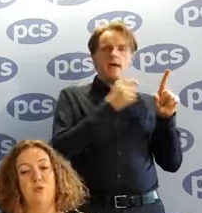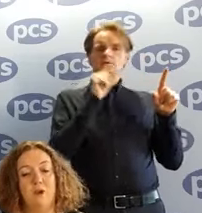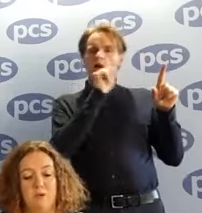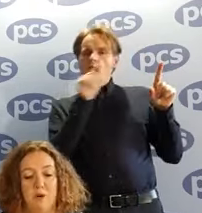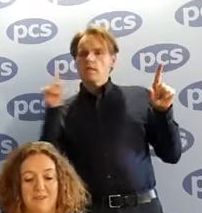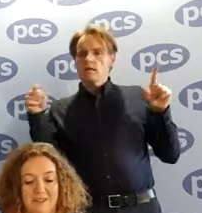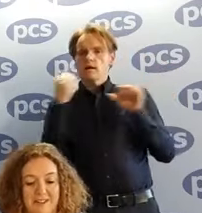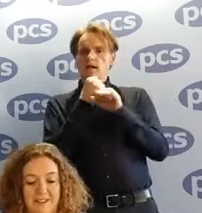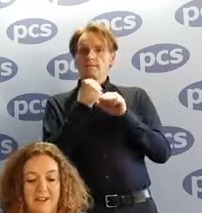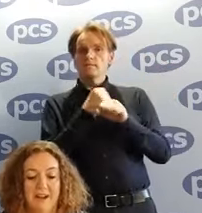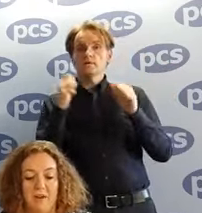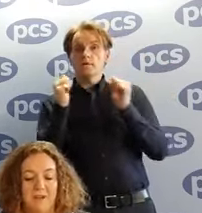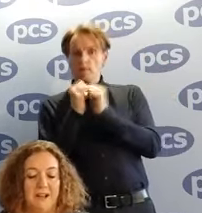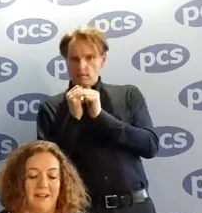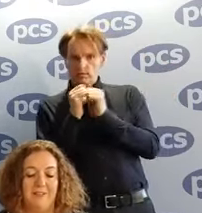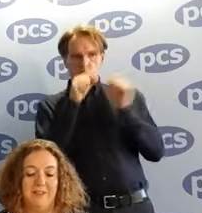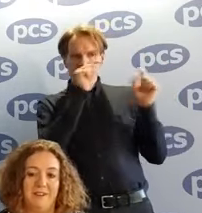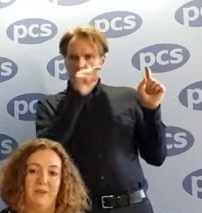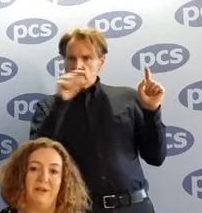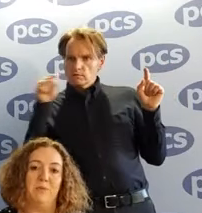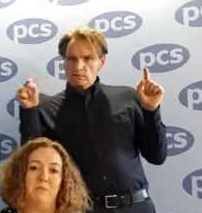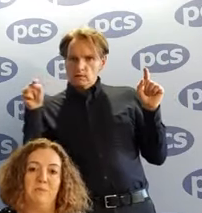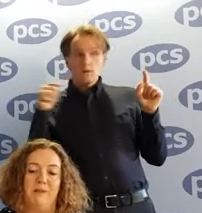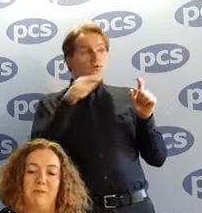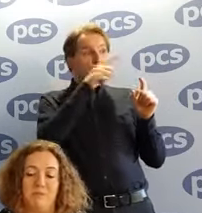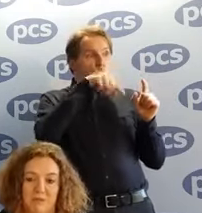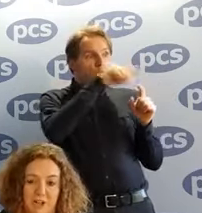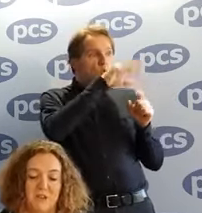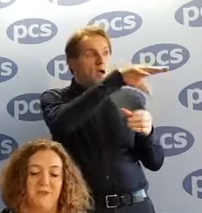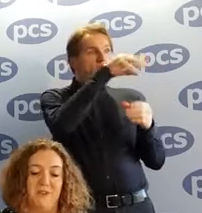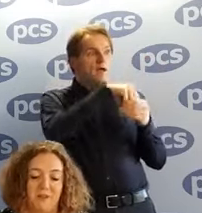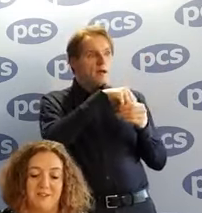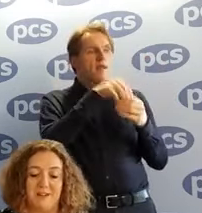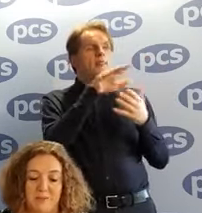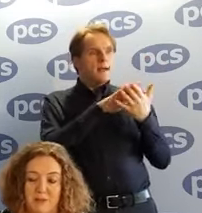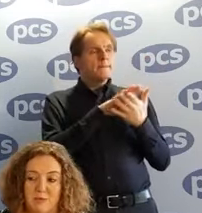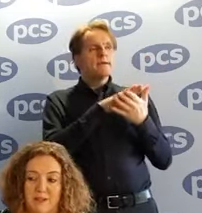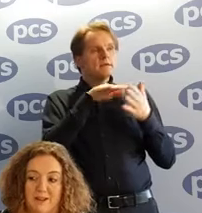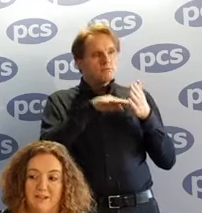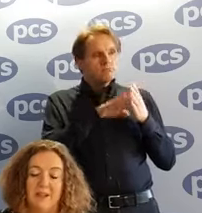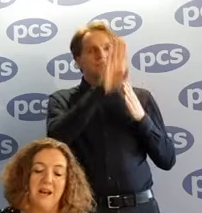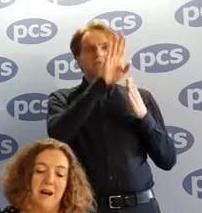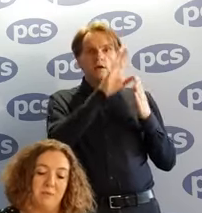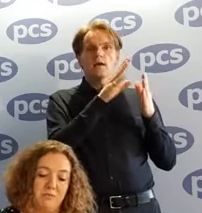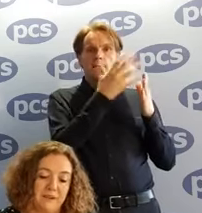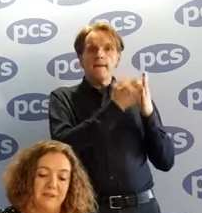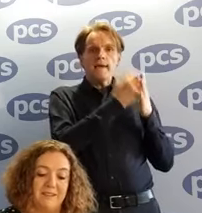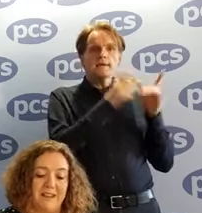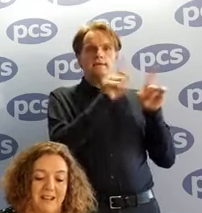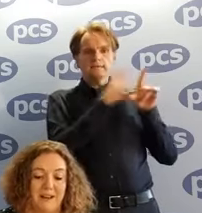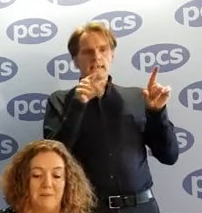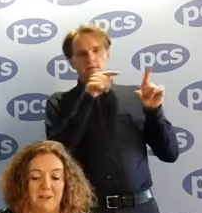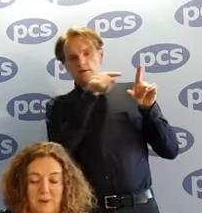for all those who opted in over the life of the deal it would give them progression for the first time in a number of years and would bring us in line by